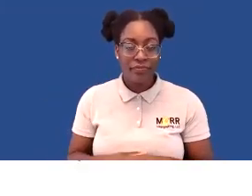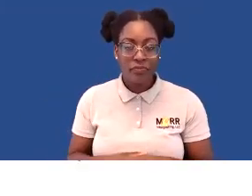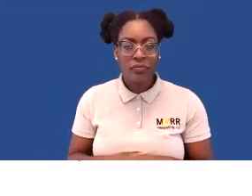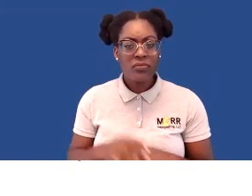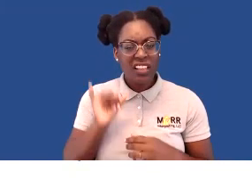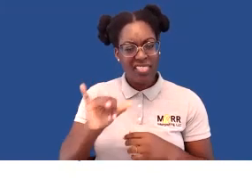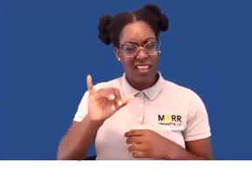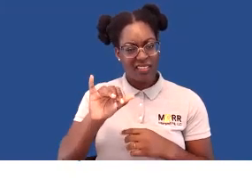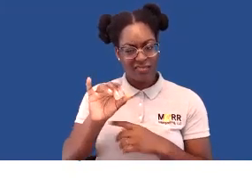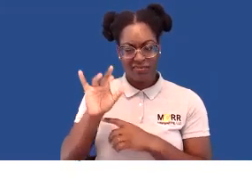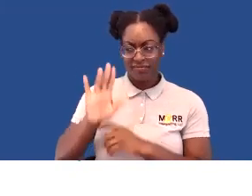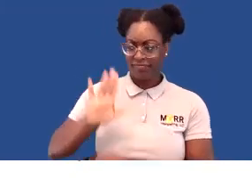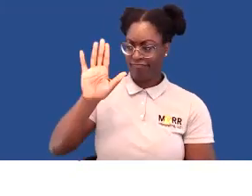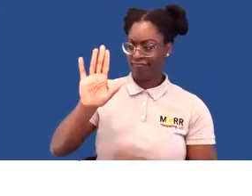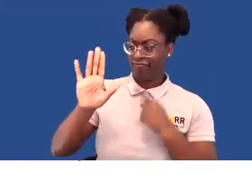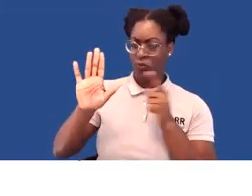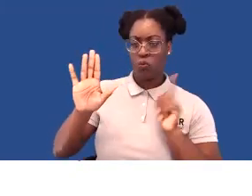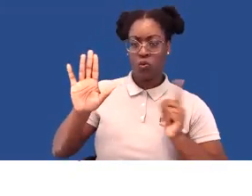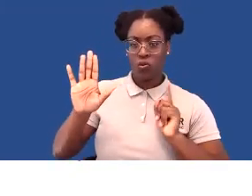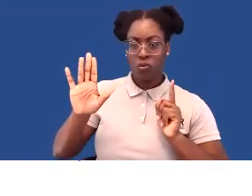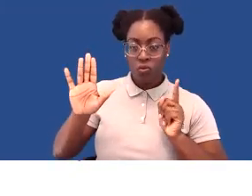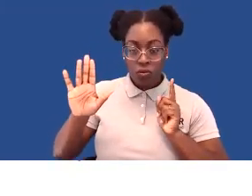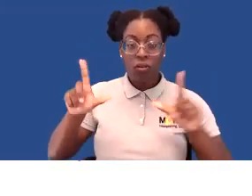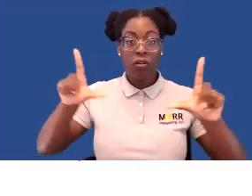hover over the bottom of the Zoom screen and click the "participants" icon.